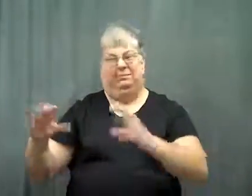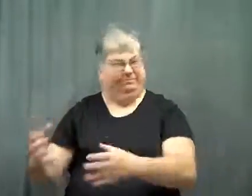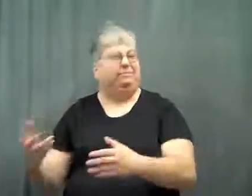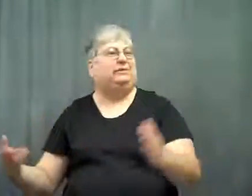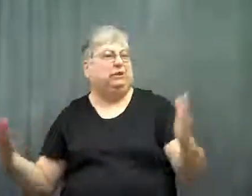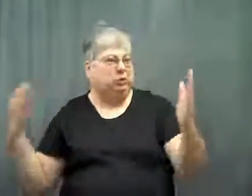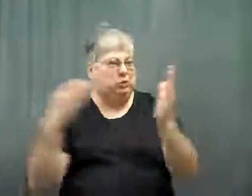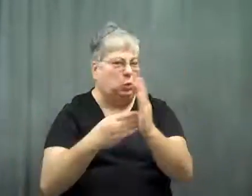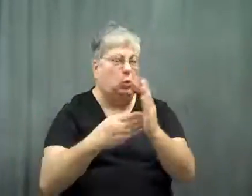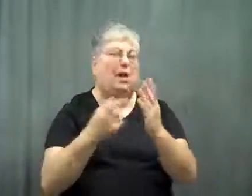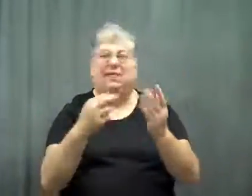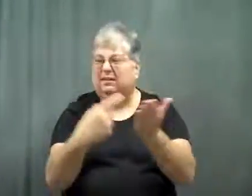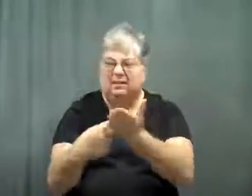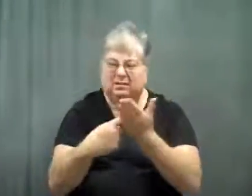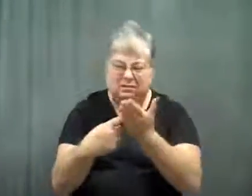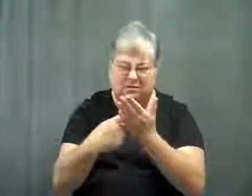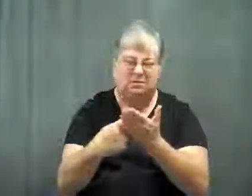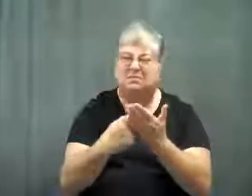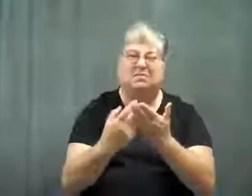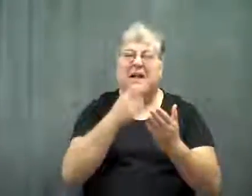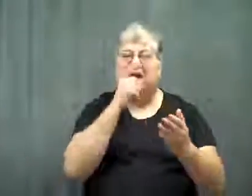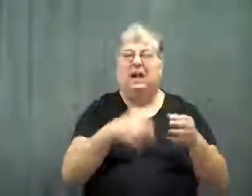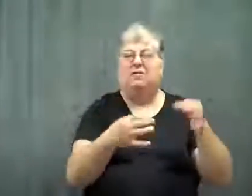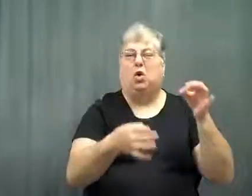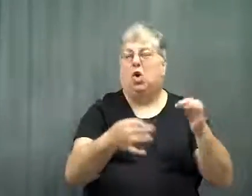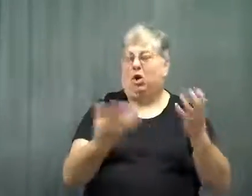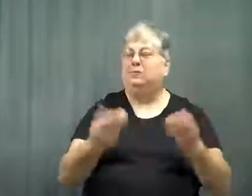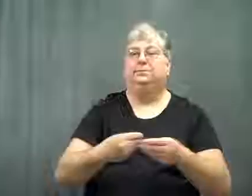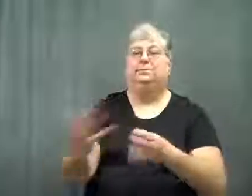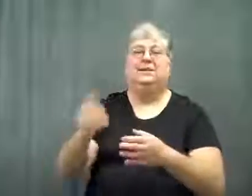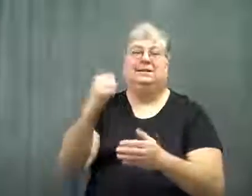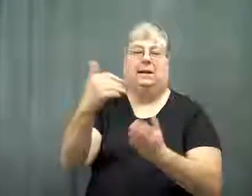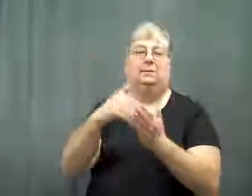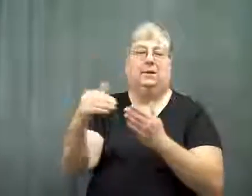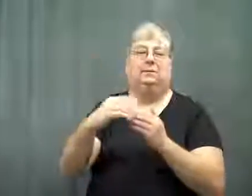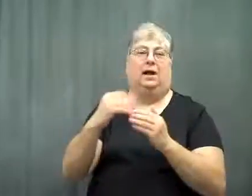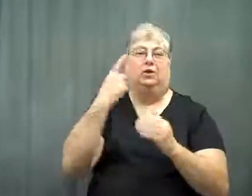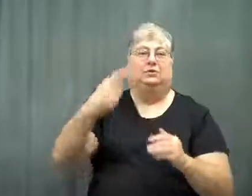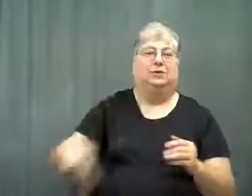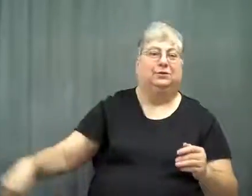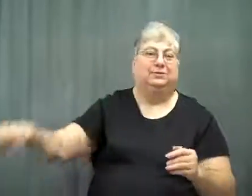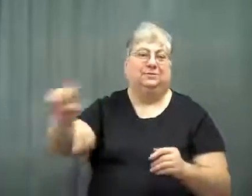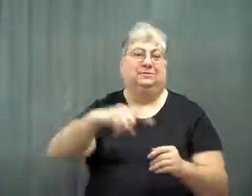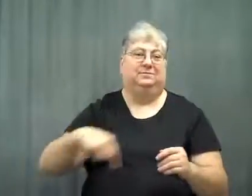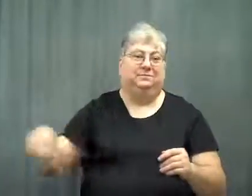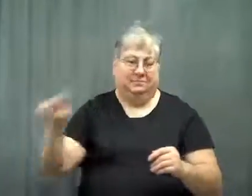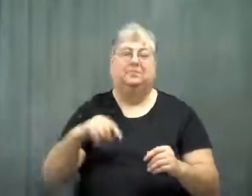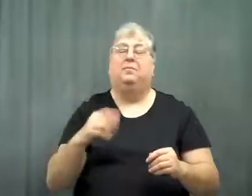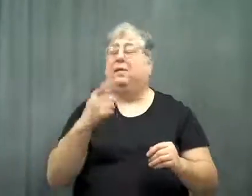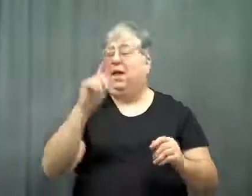The group sued, but they settled out of court for $10 million.